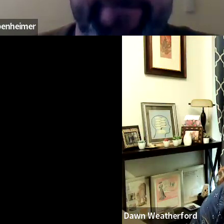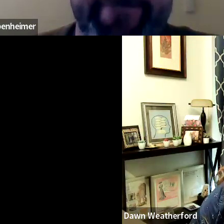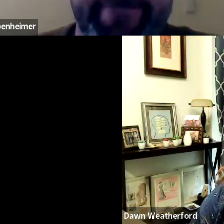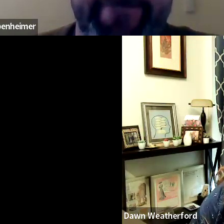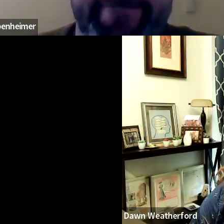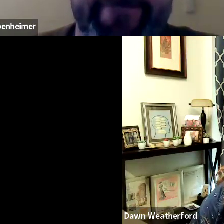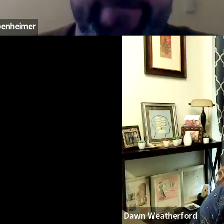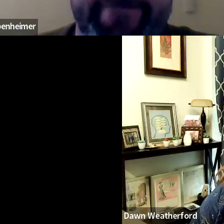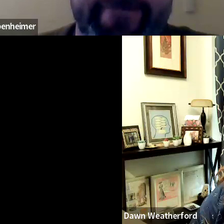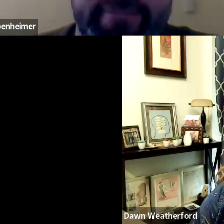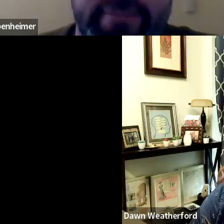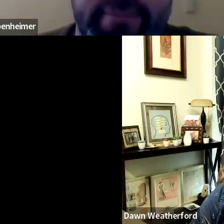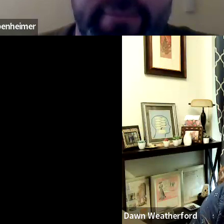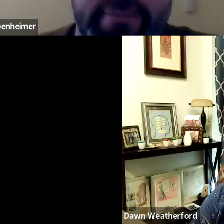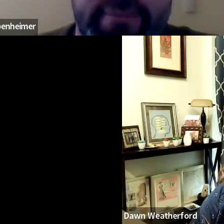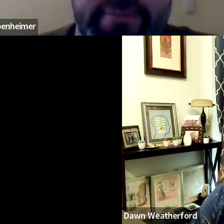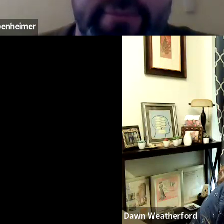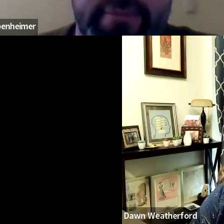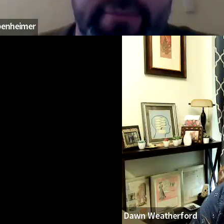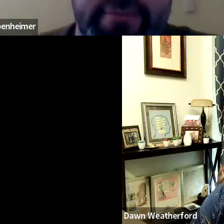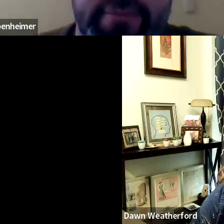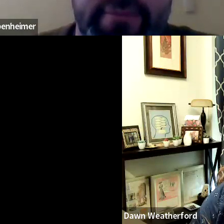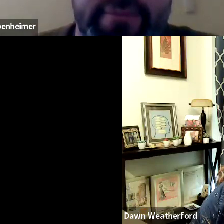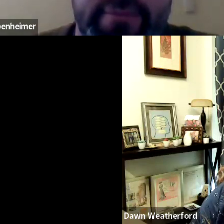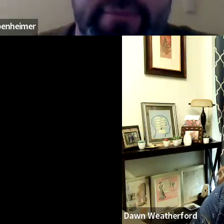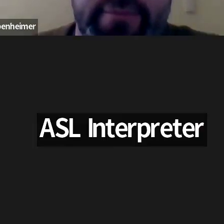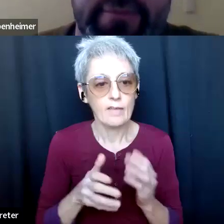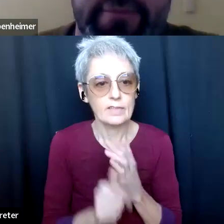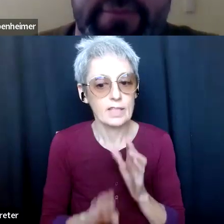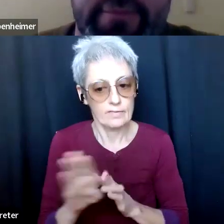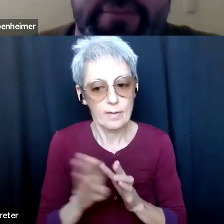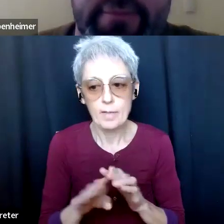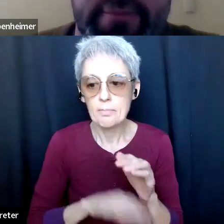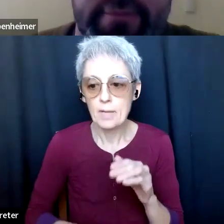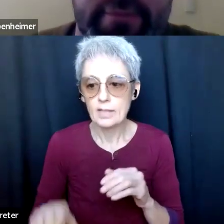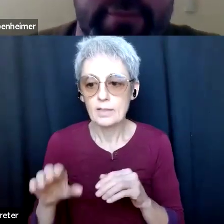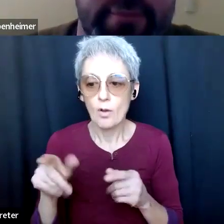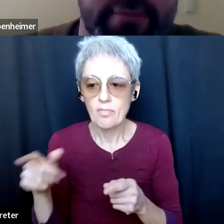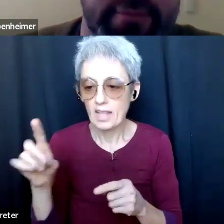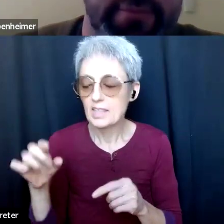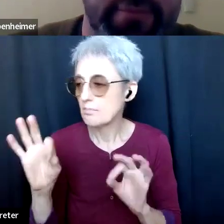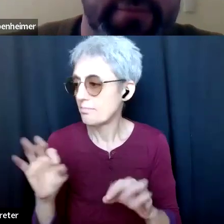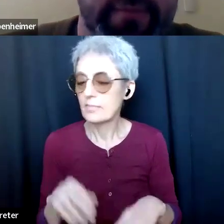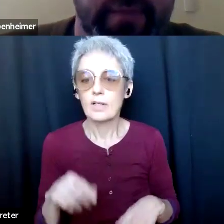and we have musicians and non-musicians participating in our sample, usually the musicians